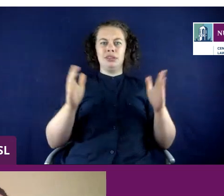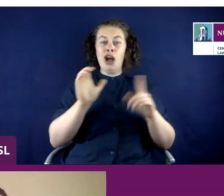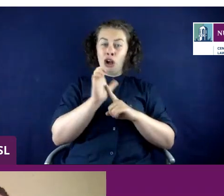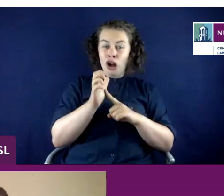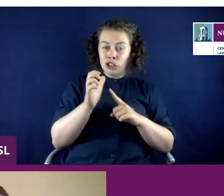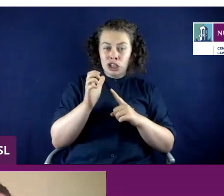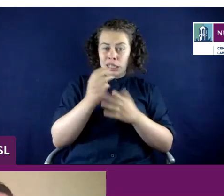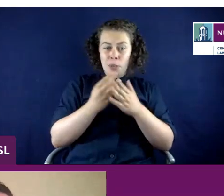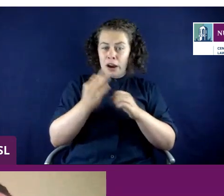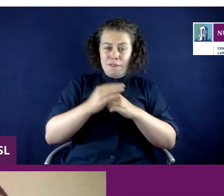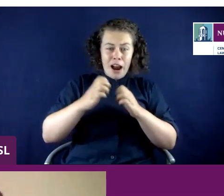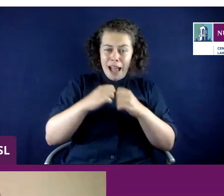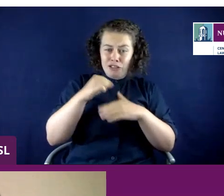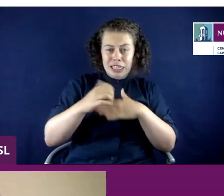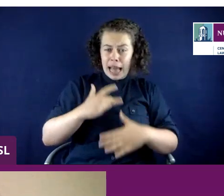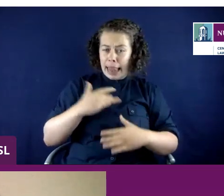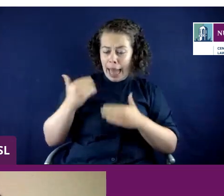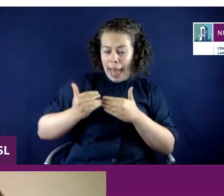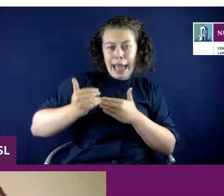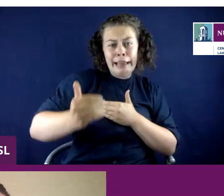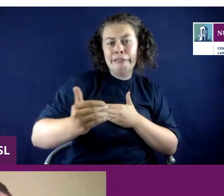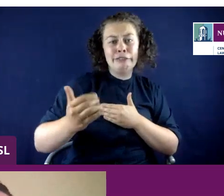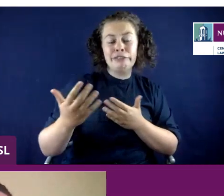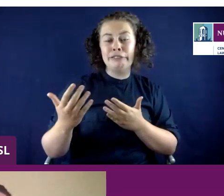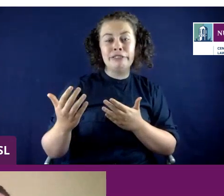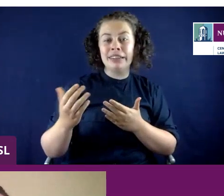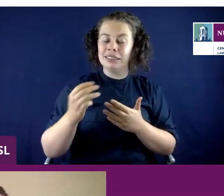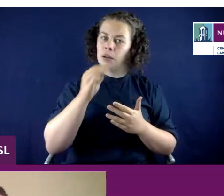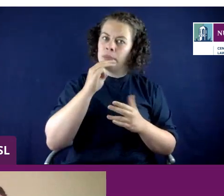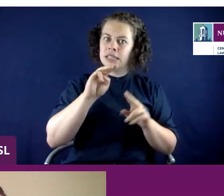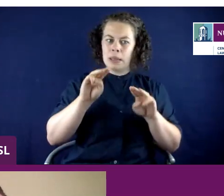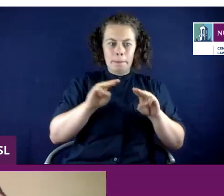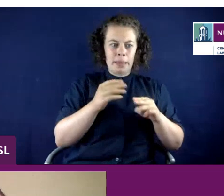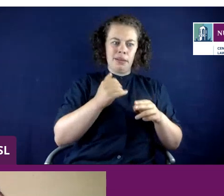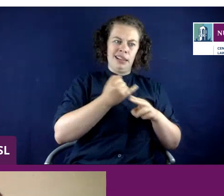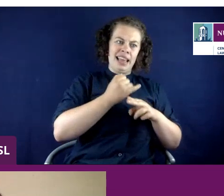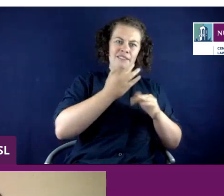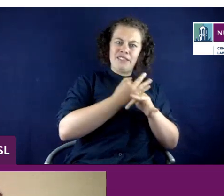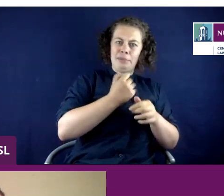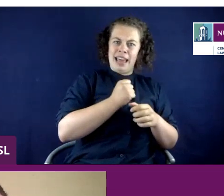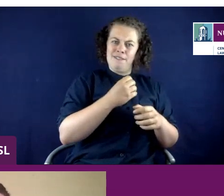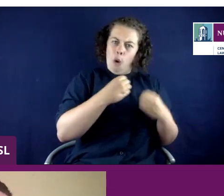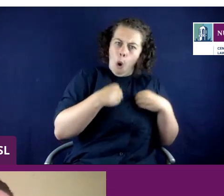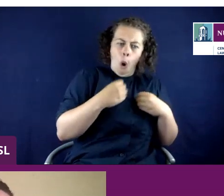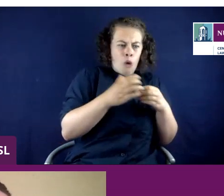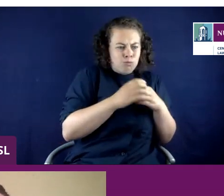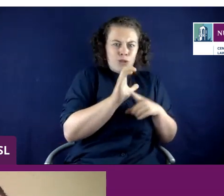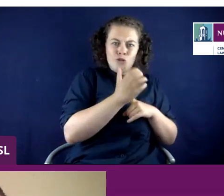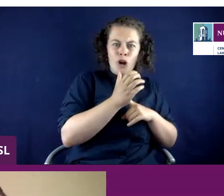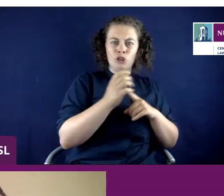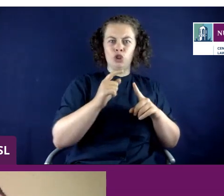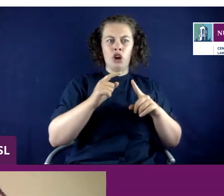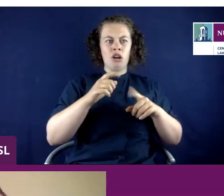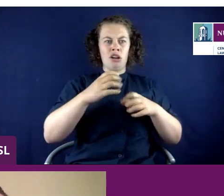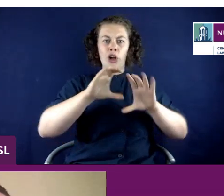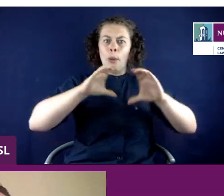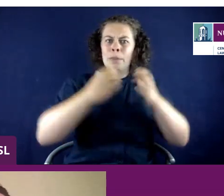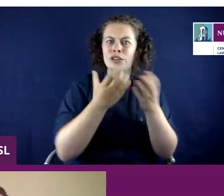of our everyday lives, and disabled people have their own unique cultures that they participate in